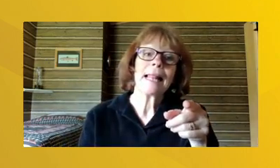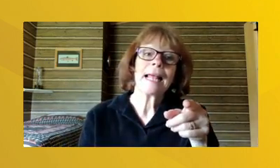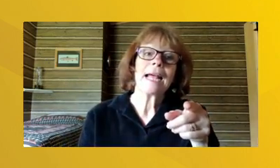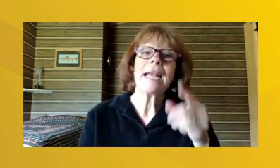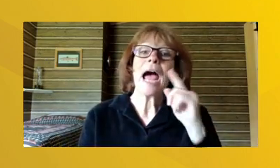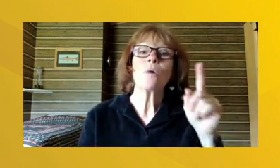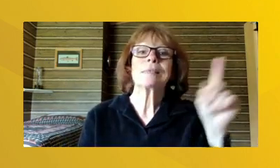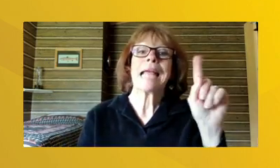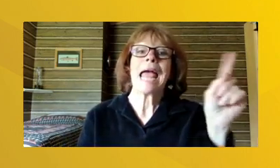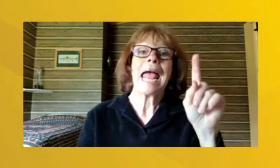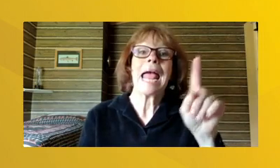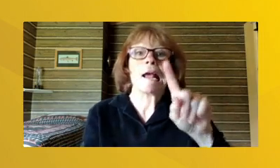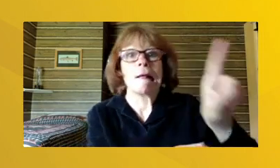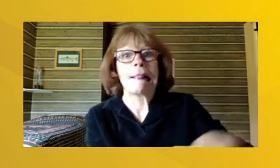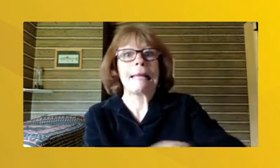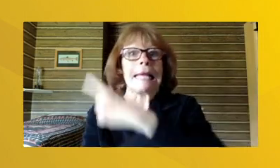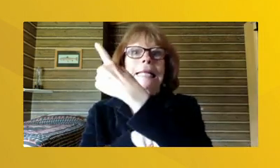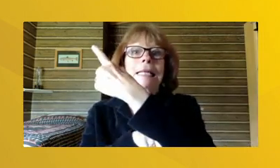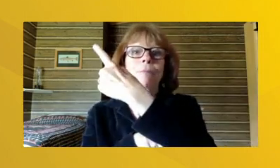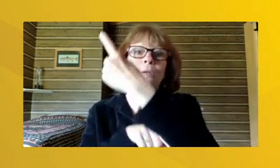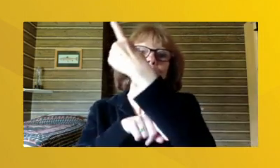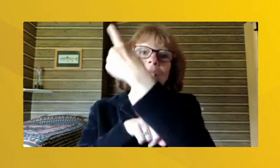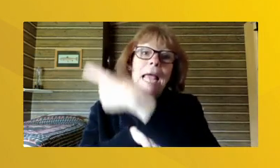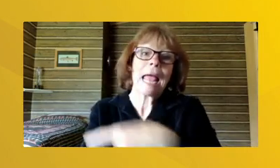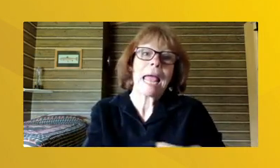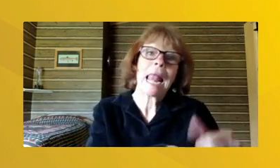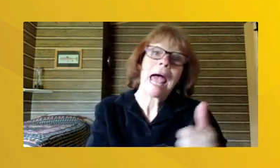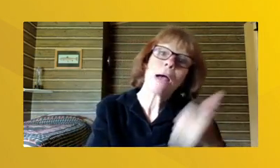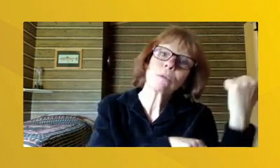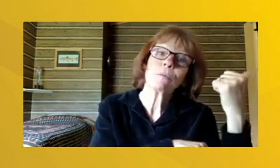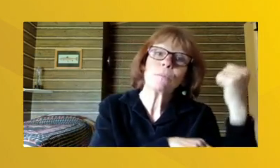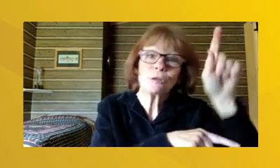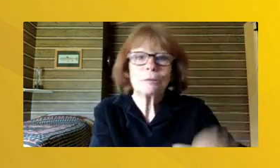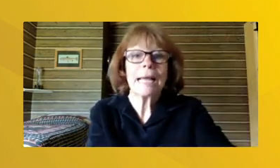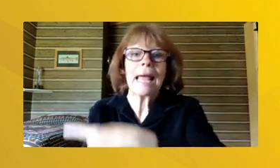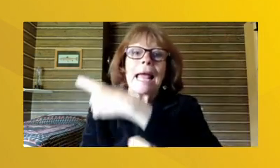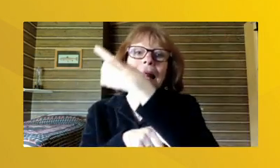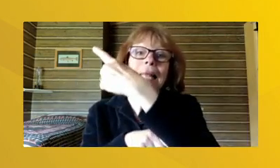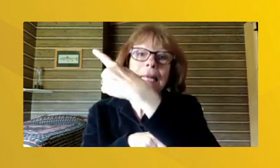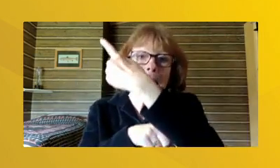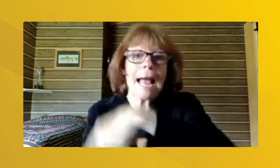# You put your tail in # You put your tail out # You put your tail in and you shake it